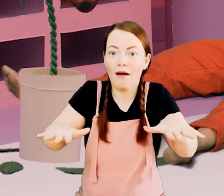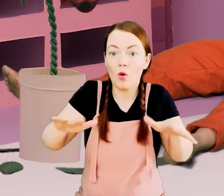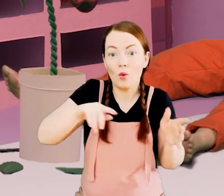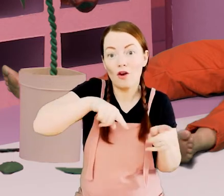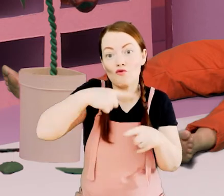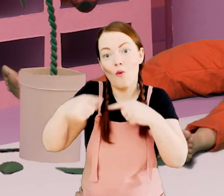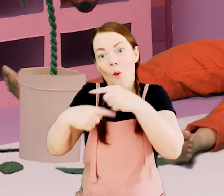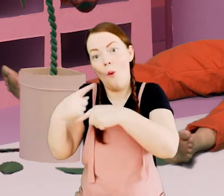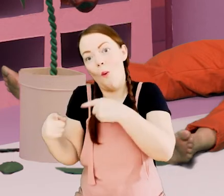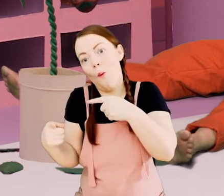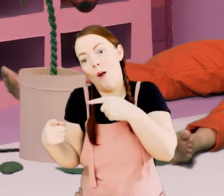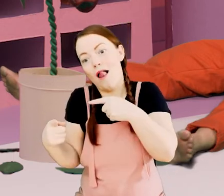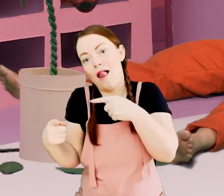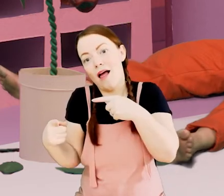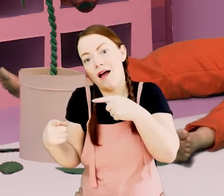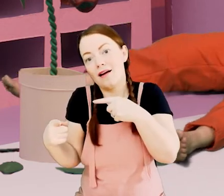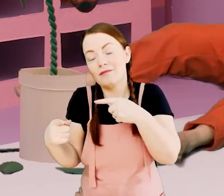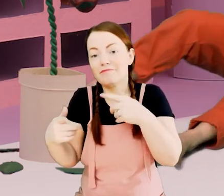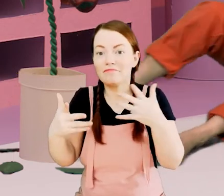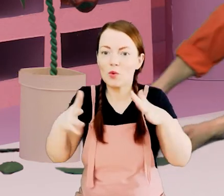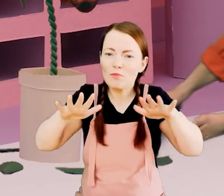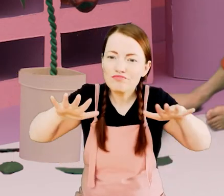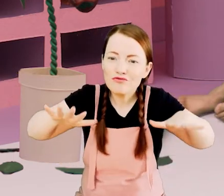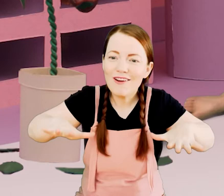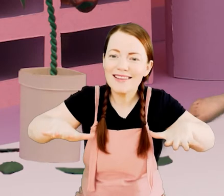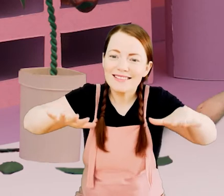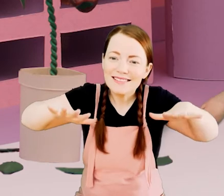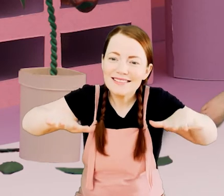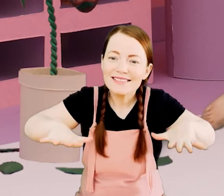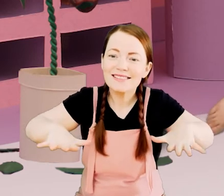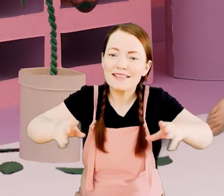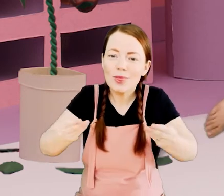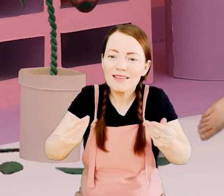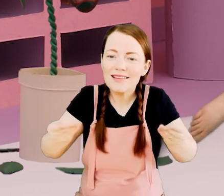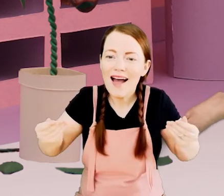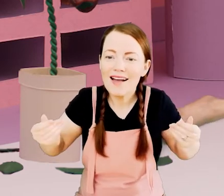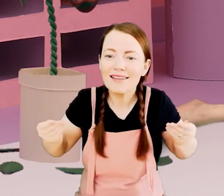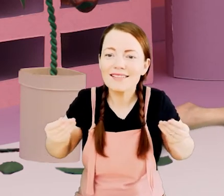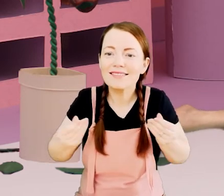You can roll to the side from your big star shape, you can press down into the sand...